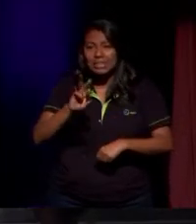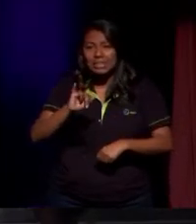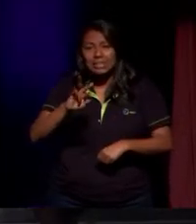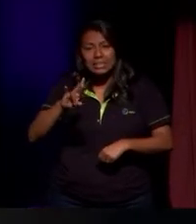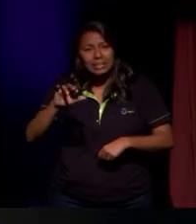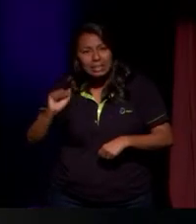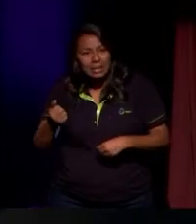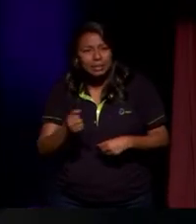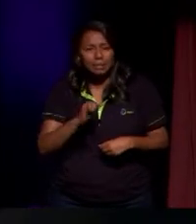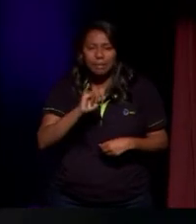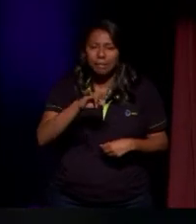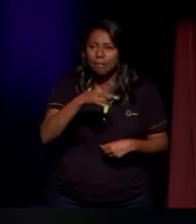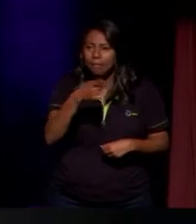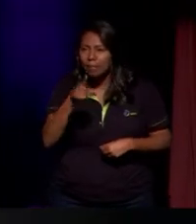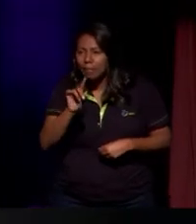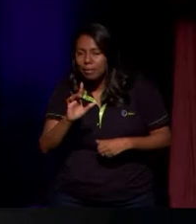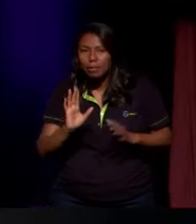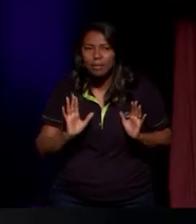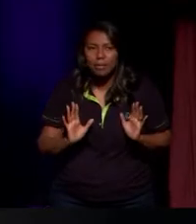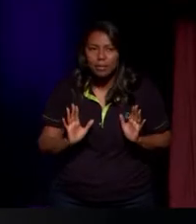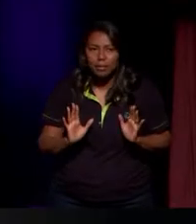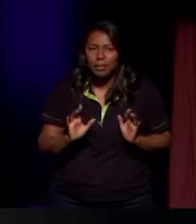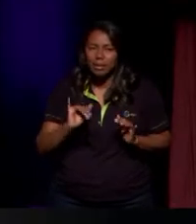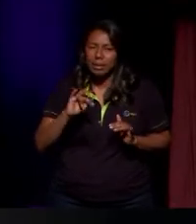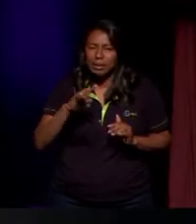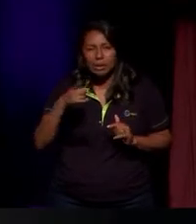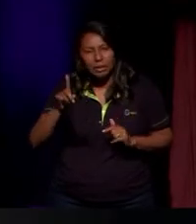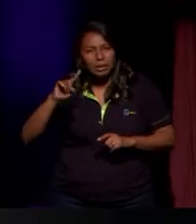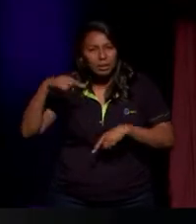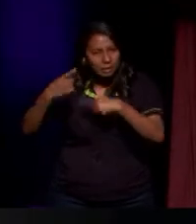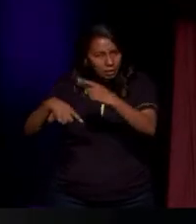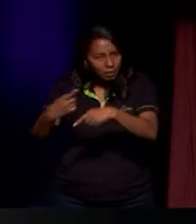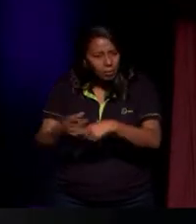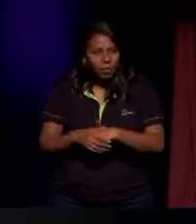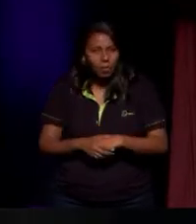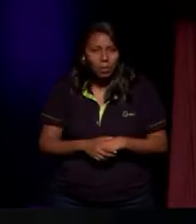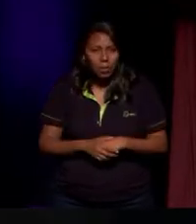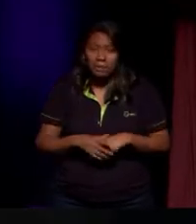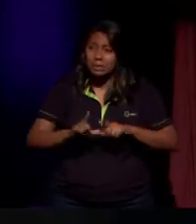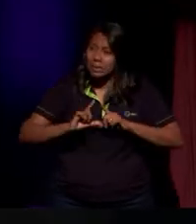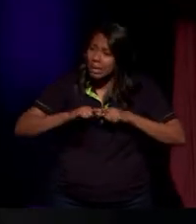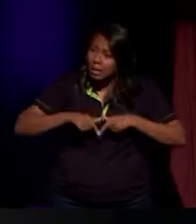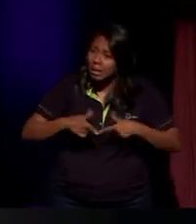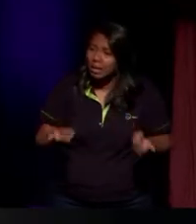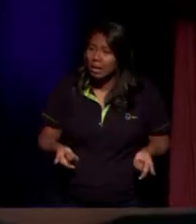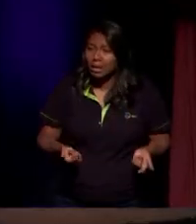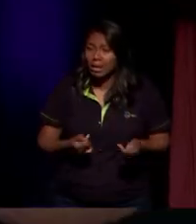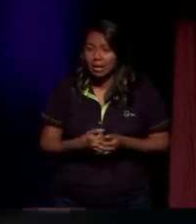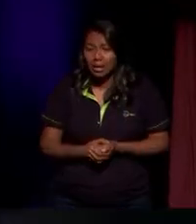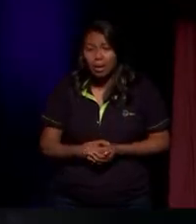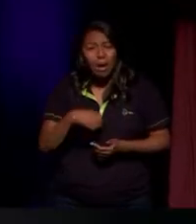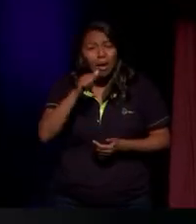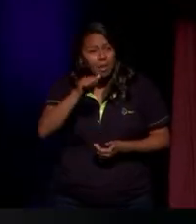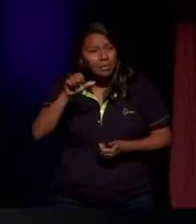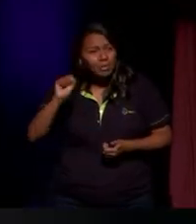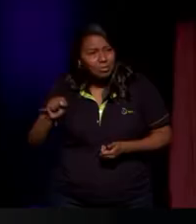Iran, Iran not yet, but Israel, Saudi Arabia selling weapons,